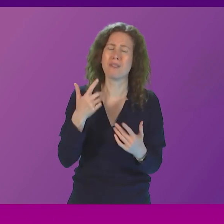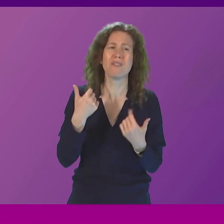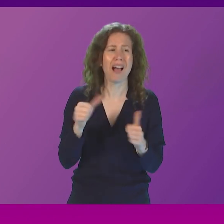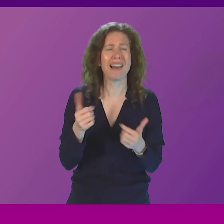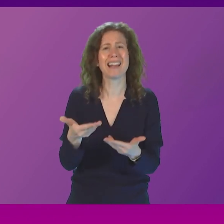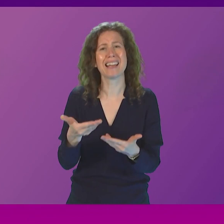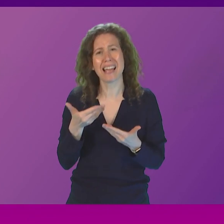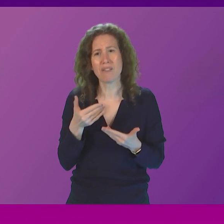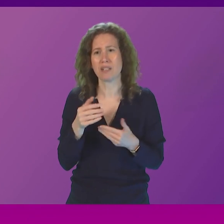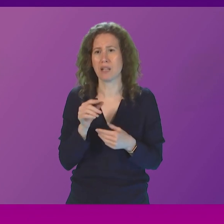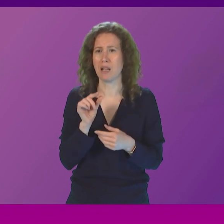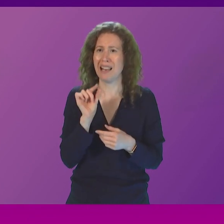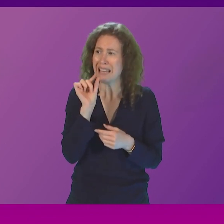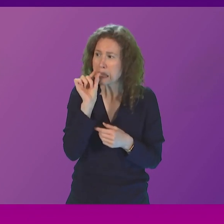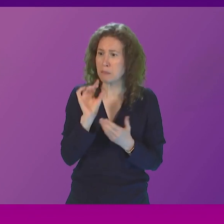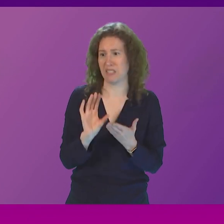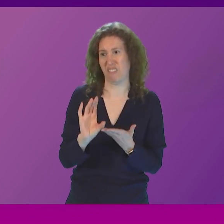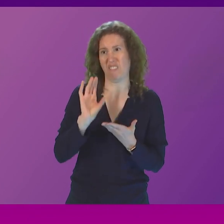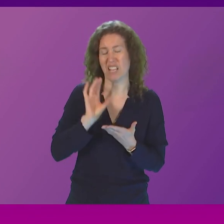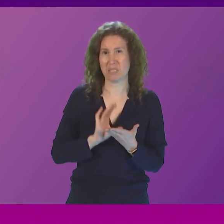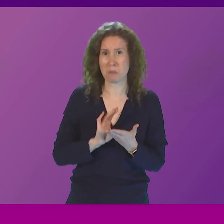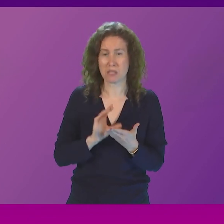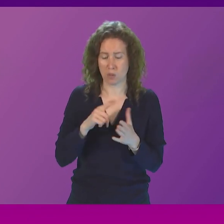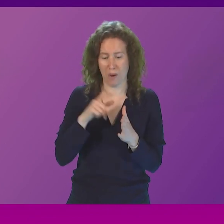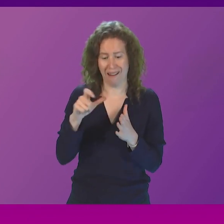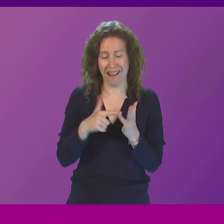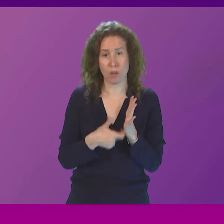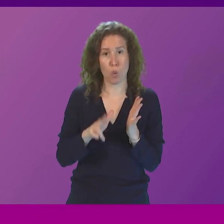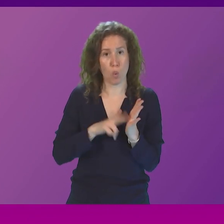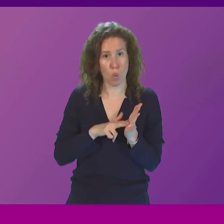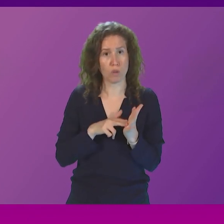give us at least a penny of investment for the Acorn project and the Scottish cluster,